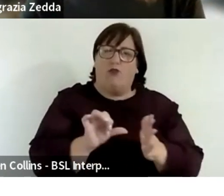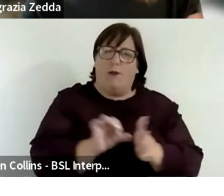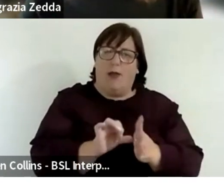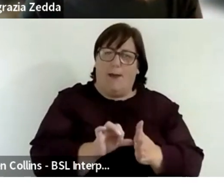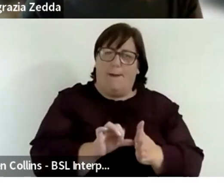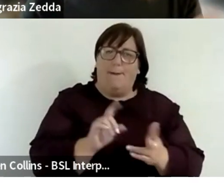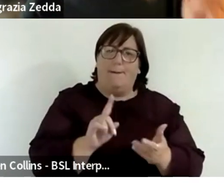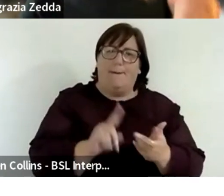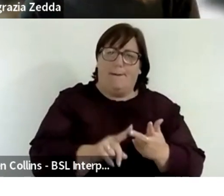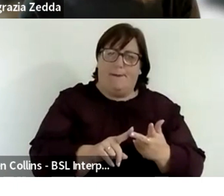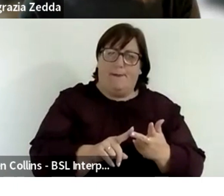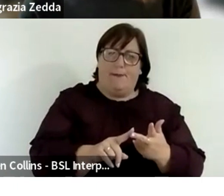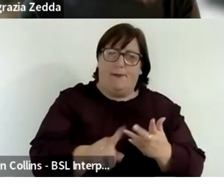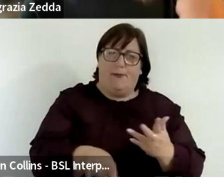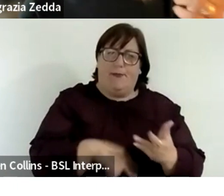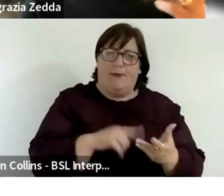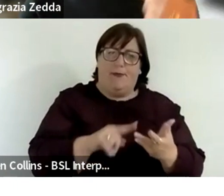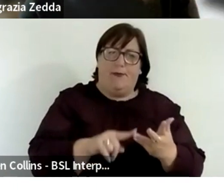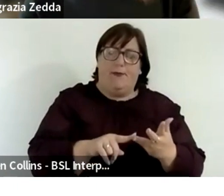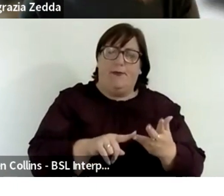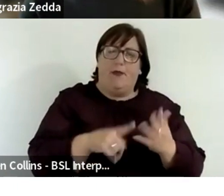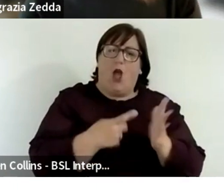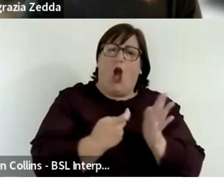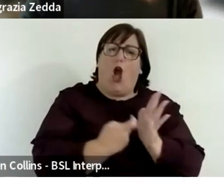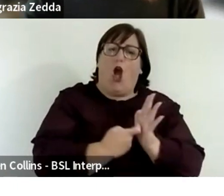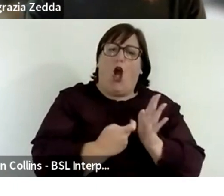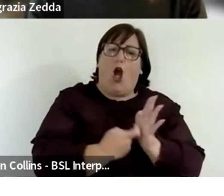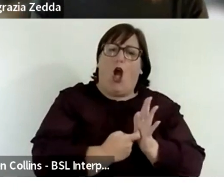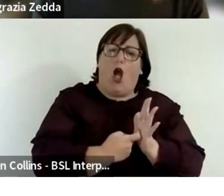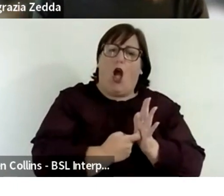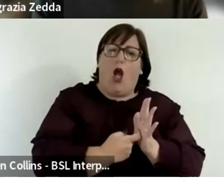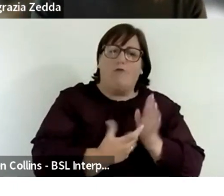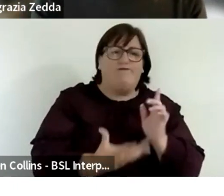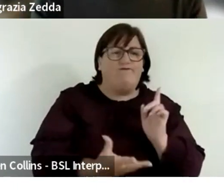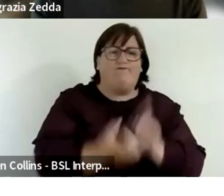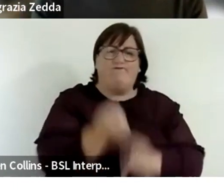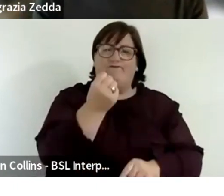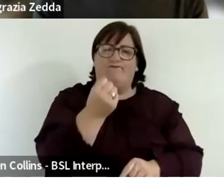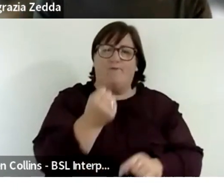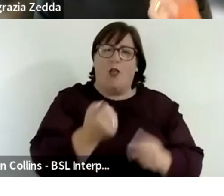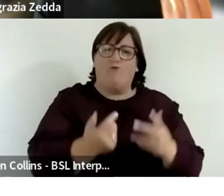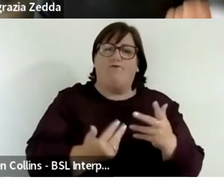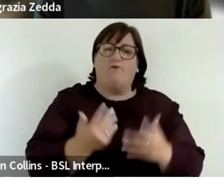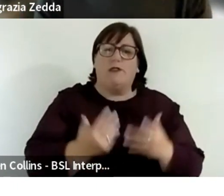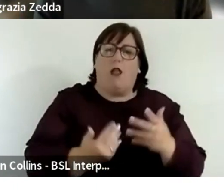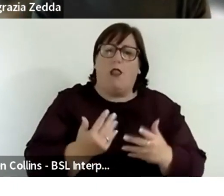And then R is for result. That really showcases the outcomes.